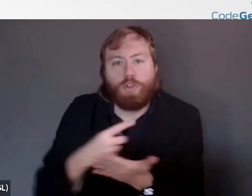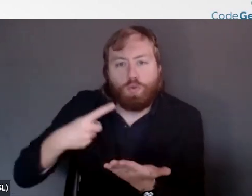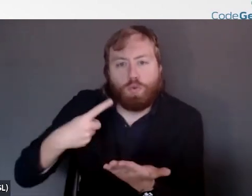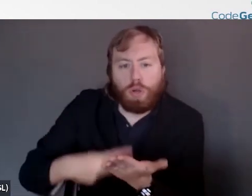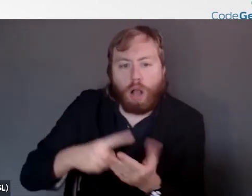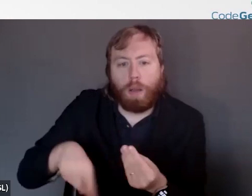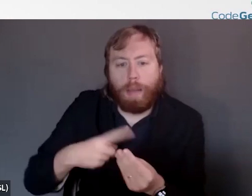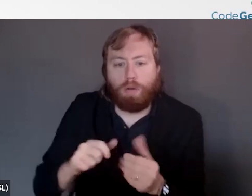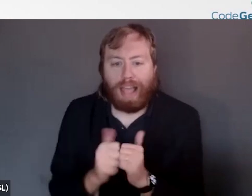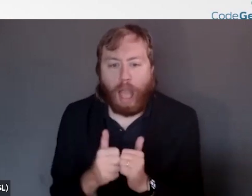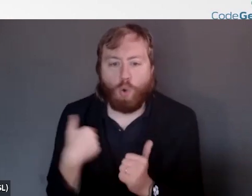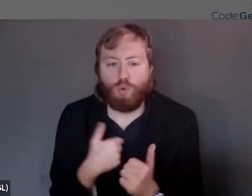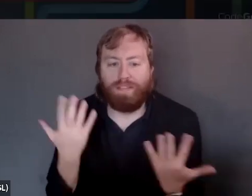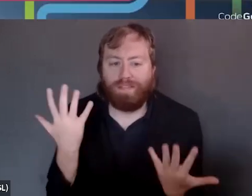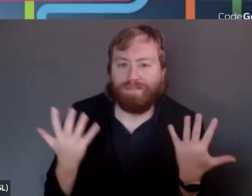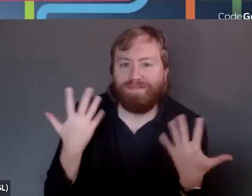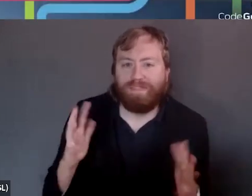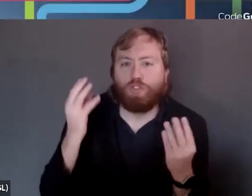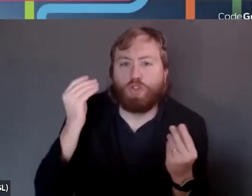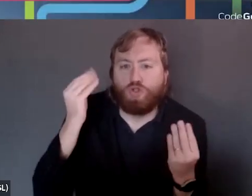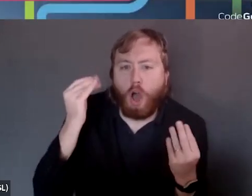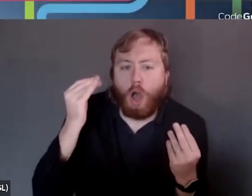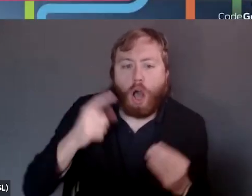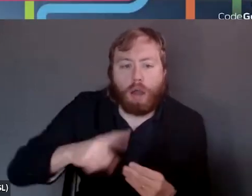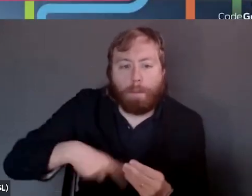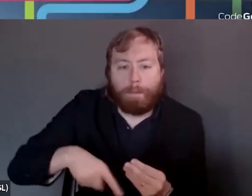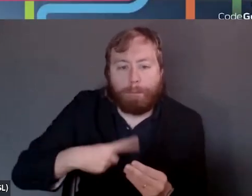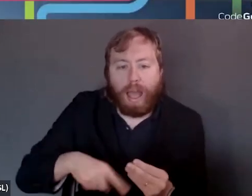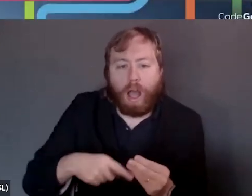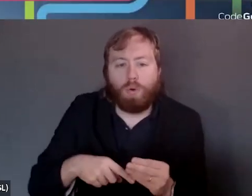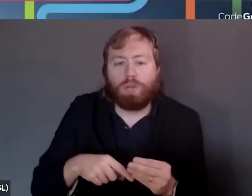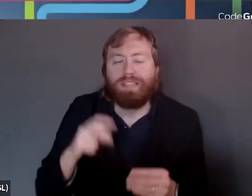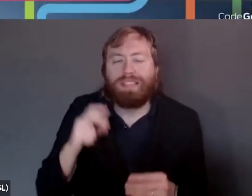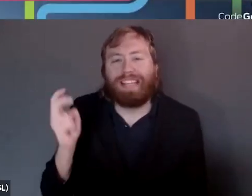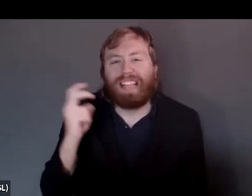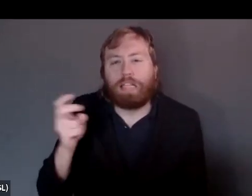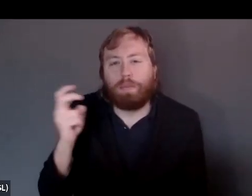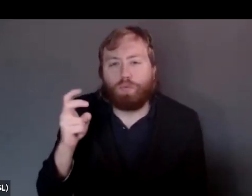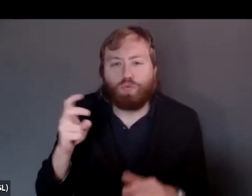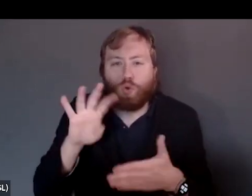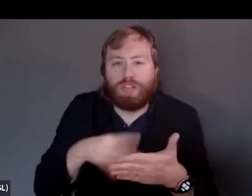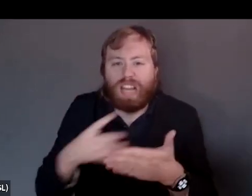than just the semantic markup. Kevin, I'll turn it over to you and stop sharing.